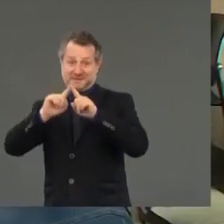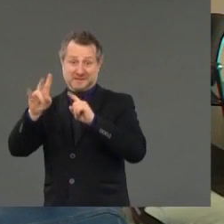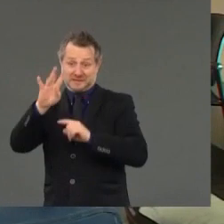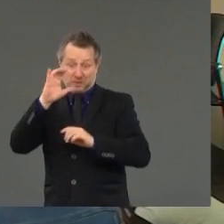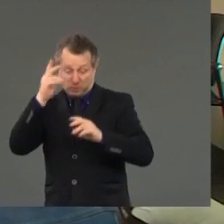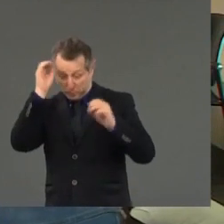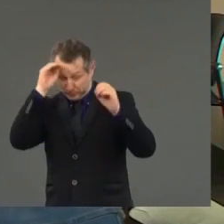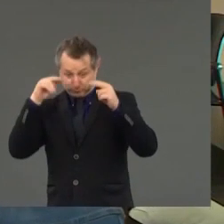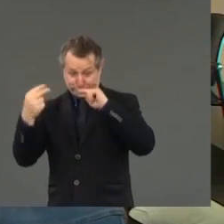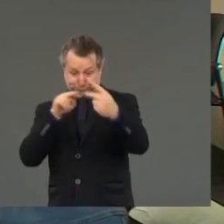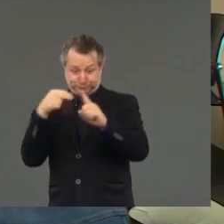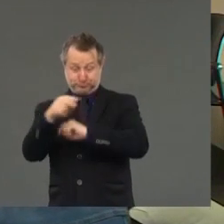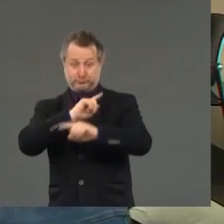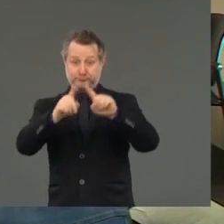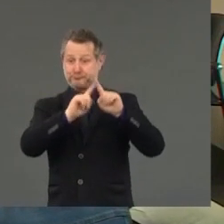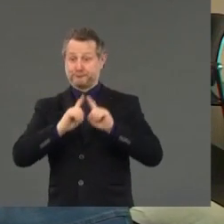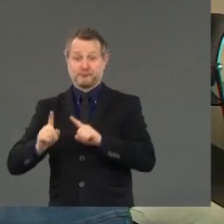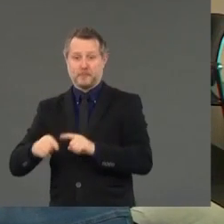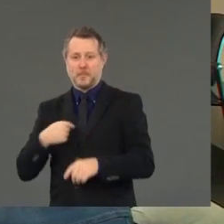DISTRICTS, NOBODY HAS BEEN HERE